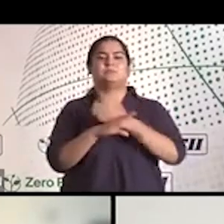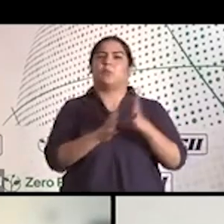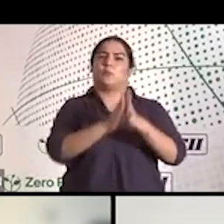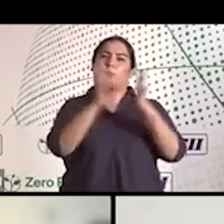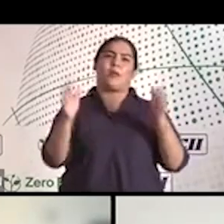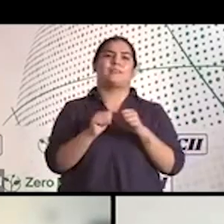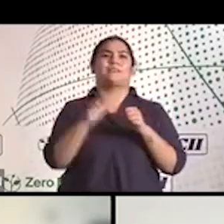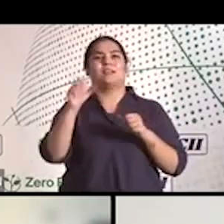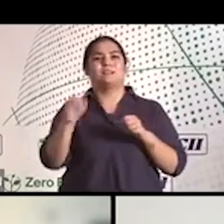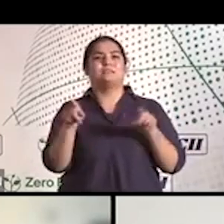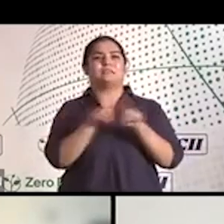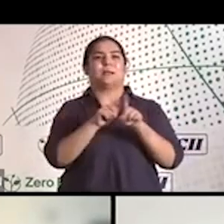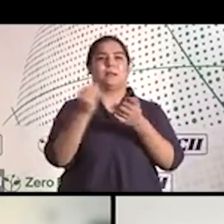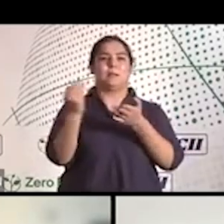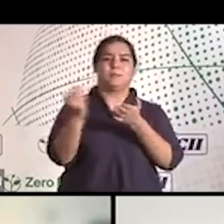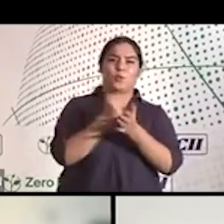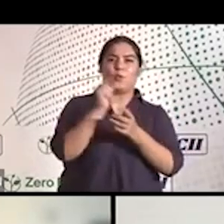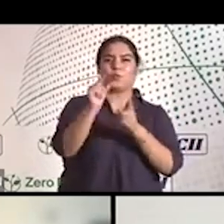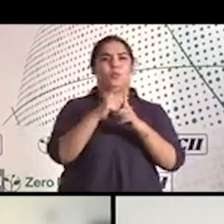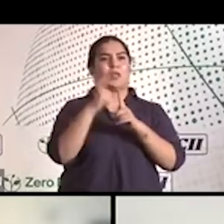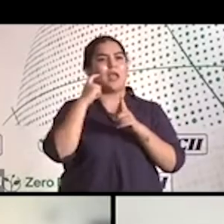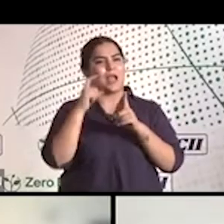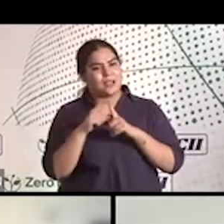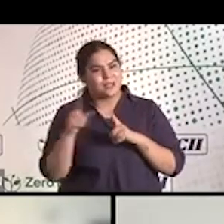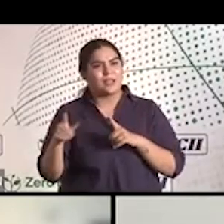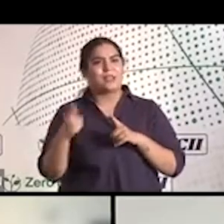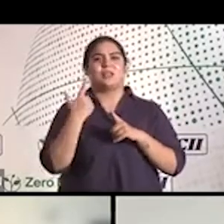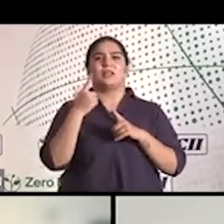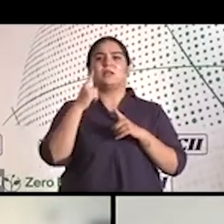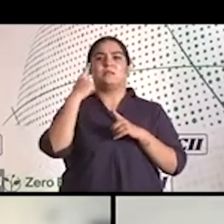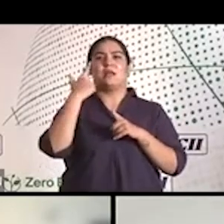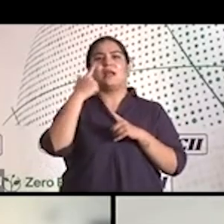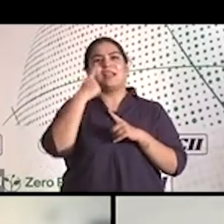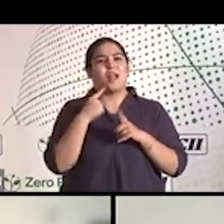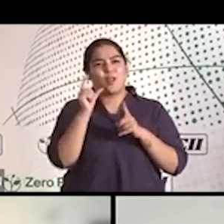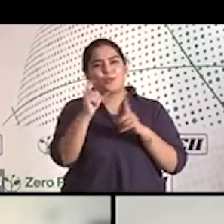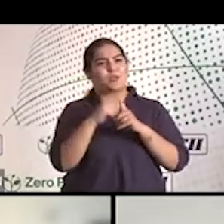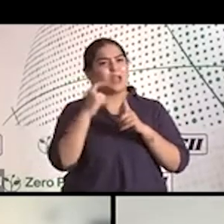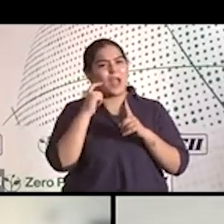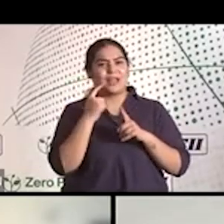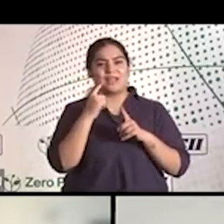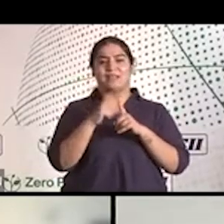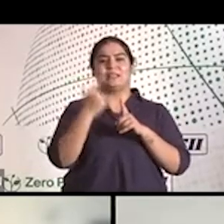The reservation that you did and that yellow yellow you did not the white one. Okay.